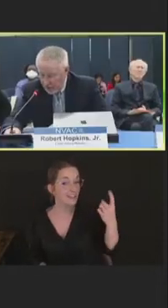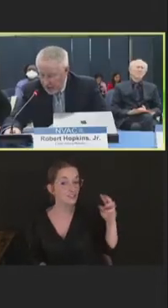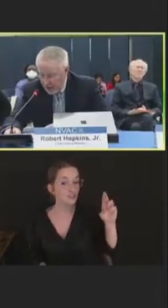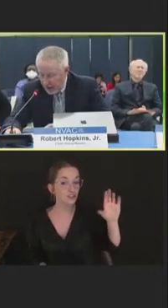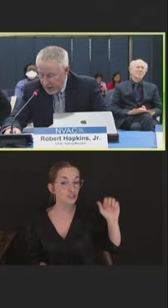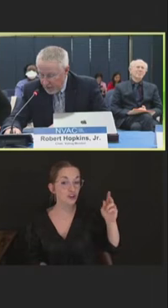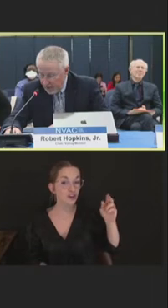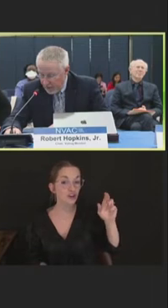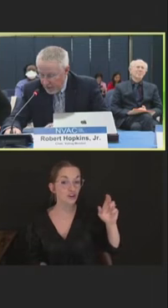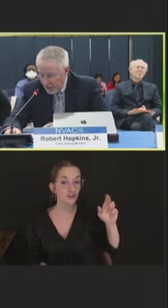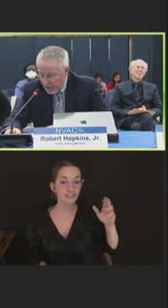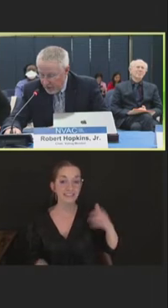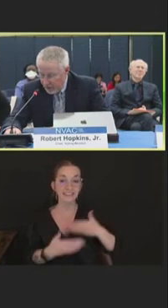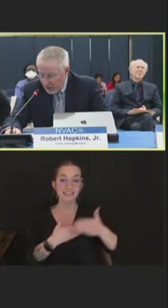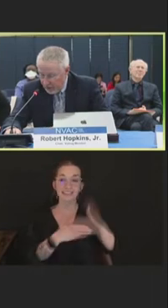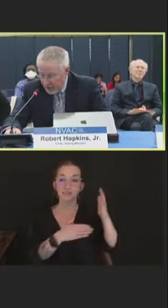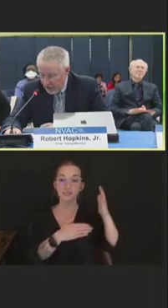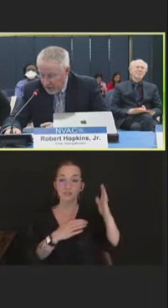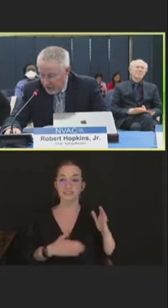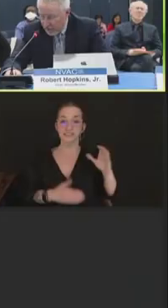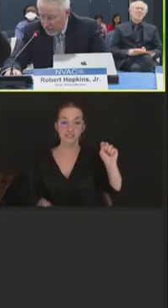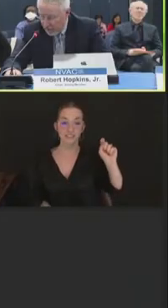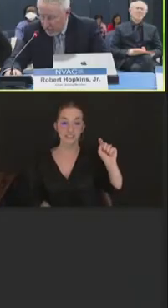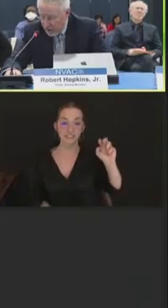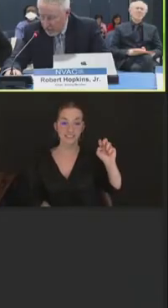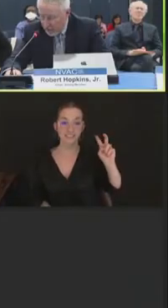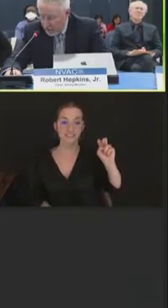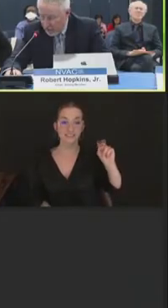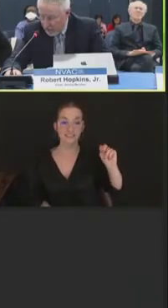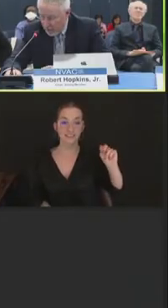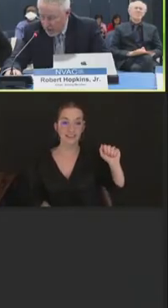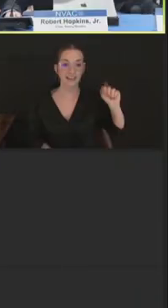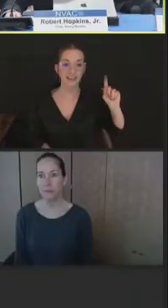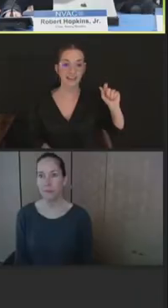be Steven Adams from the Assistant Secretary for Prevention Response,